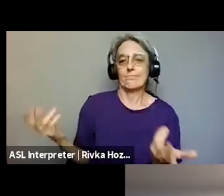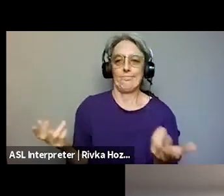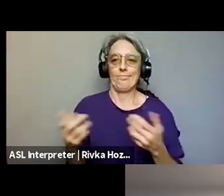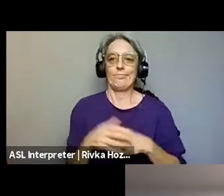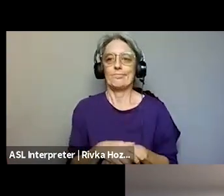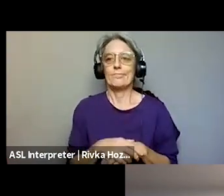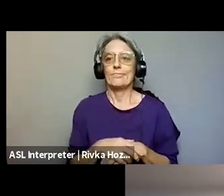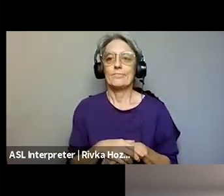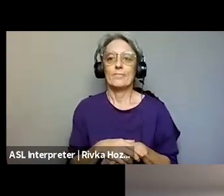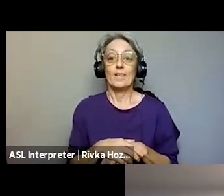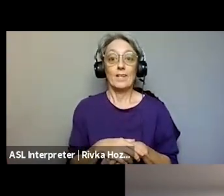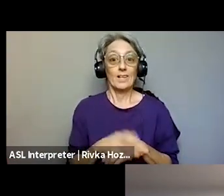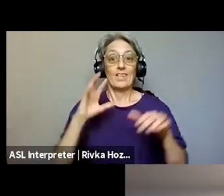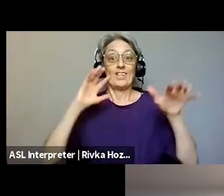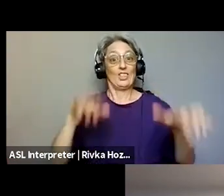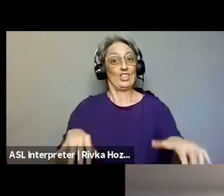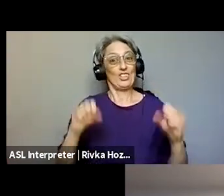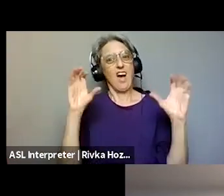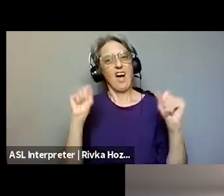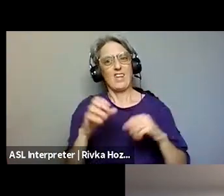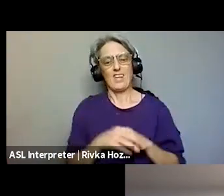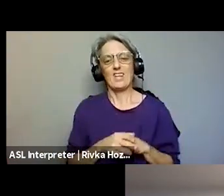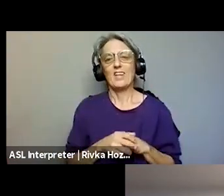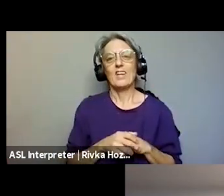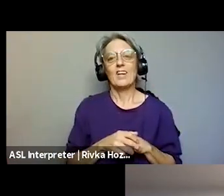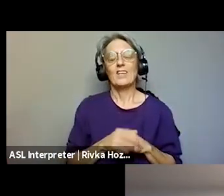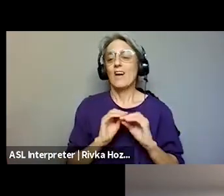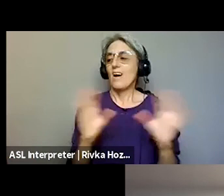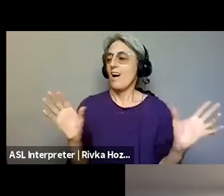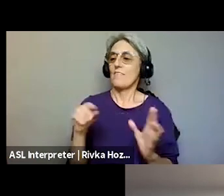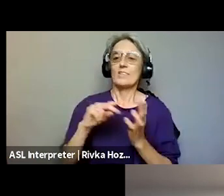this is really shocking and just one indicator of the lack of accessibility.